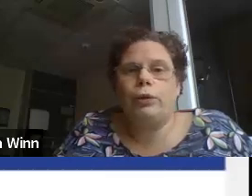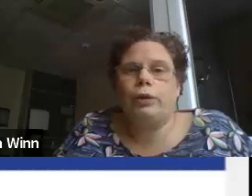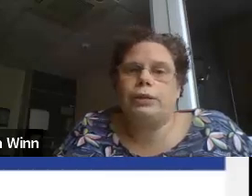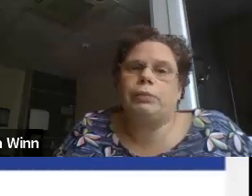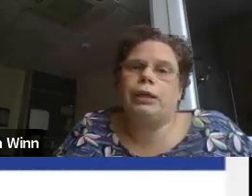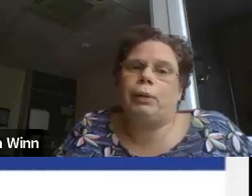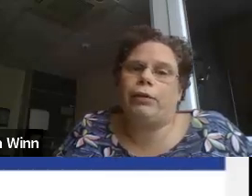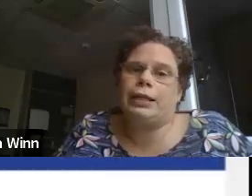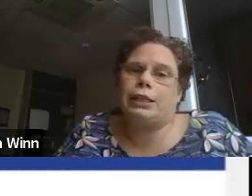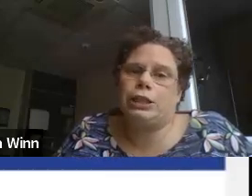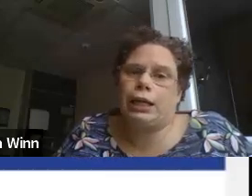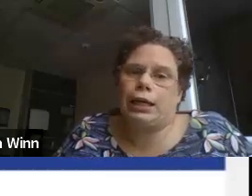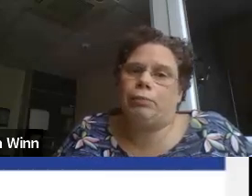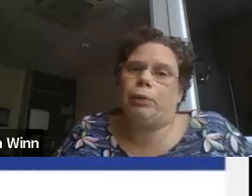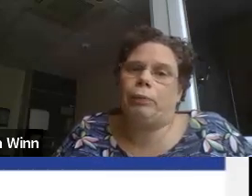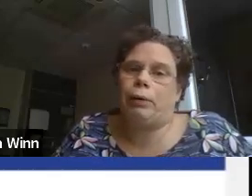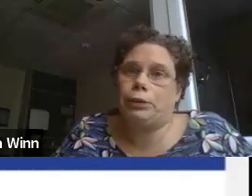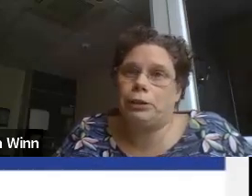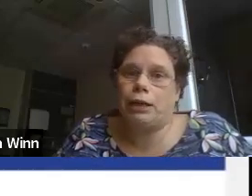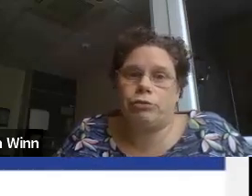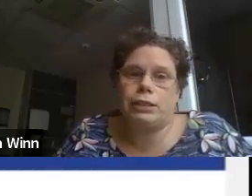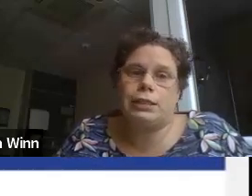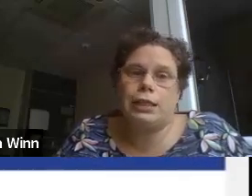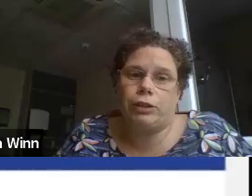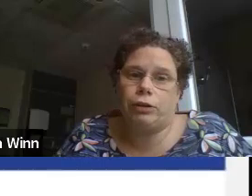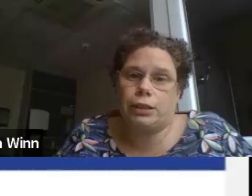something about that in the chat came up about button batteries and safety